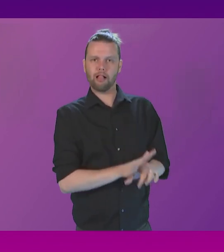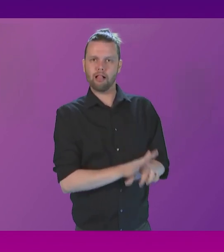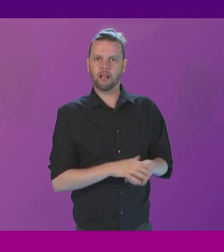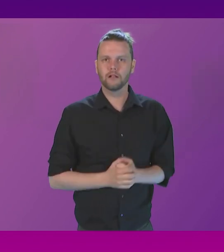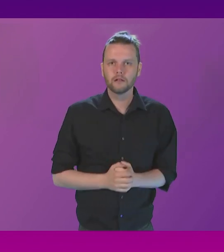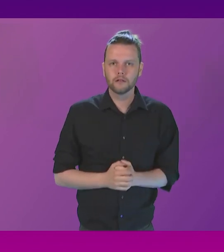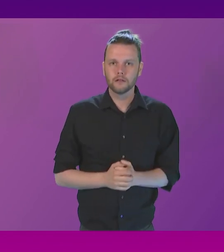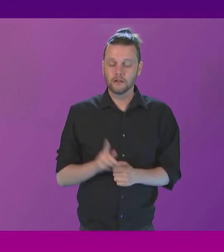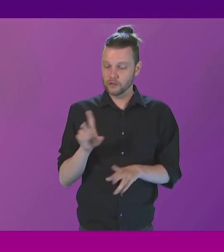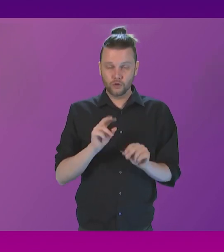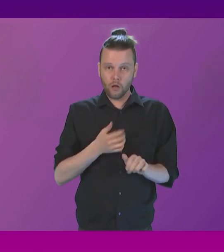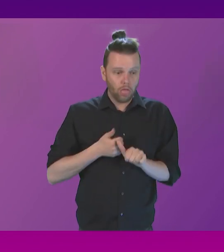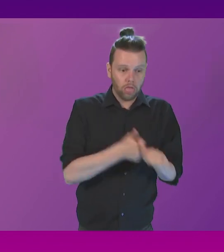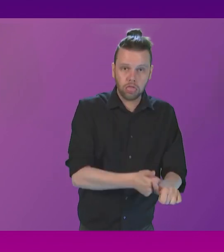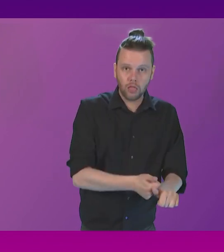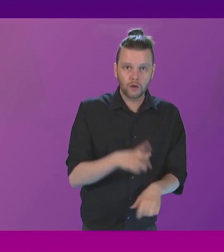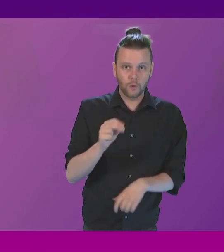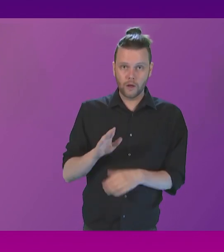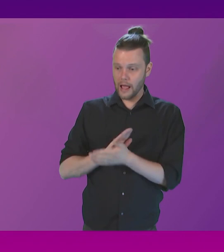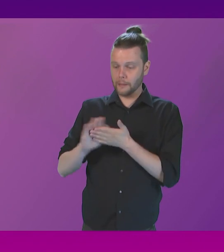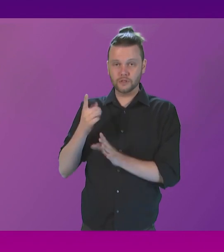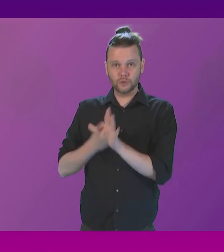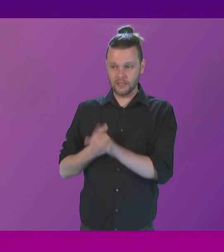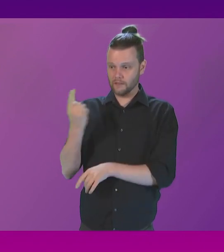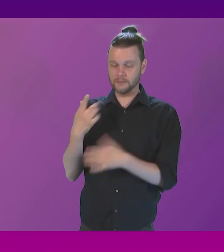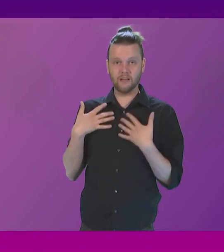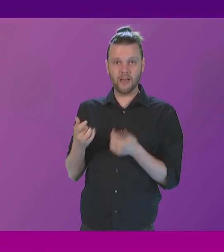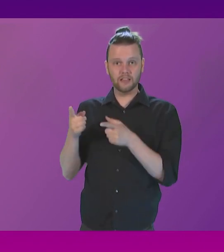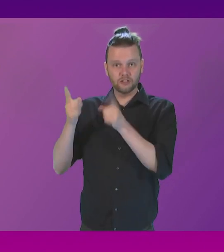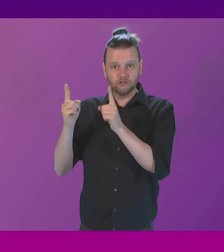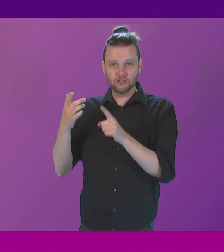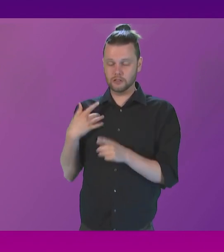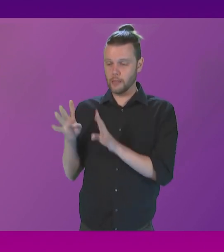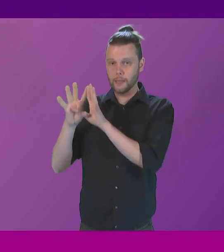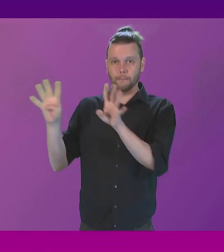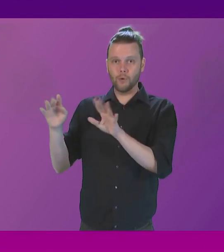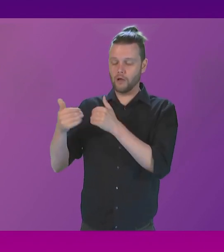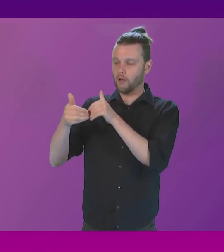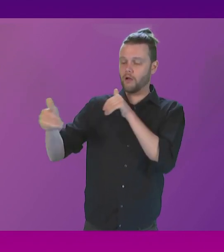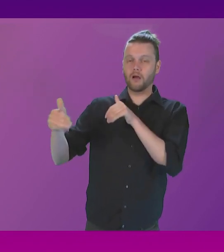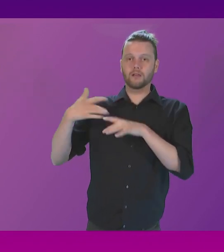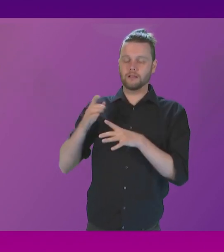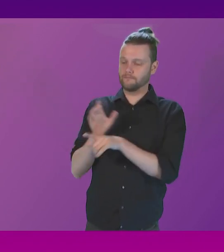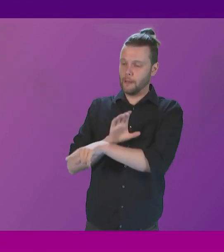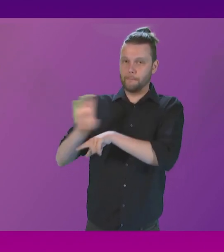backing patients, Humza Yousaf, as the Cabinet Secretary for Health and Social Care, decided to take the board out of special measures and empower those who were responsible.